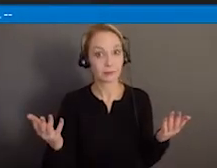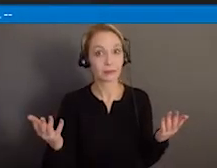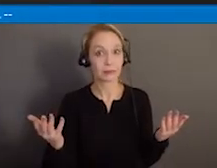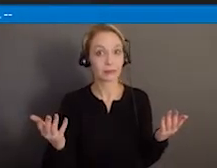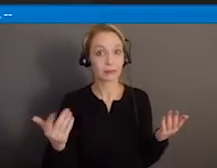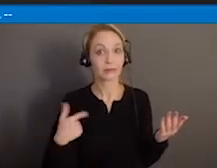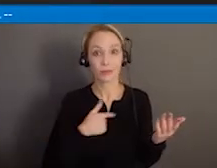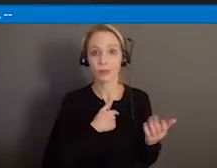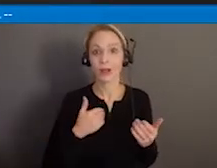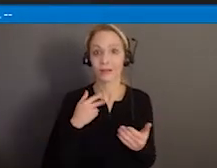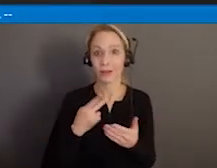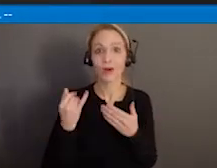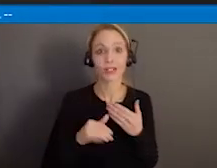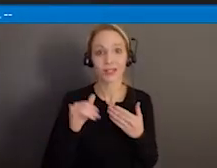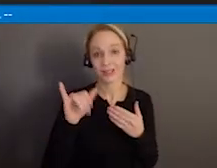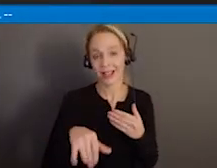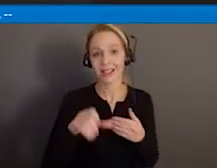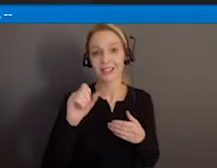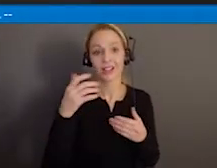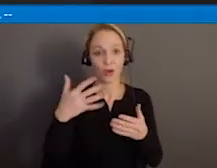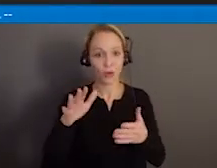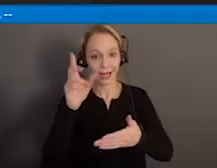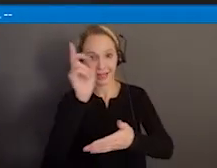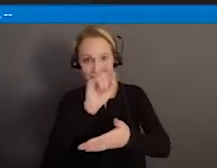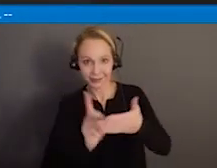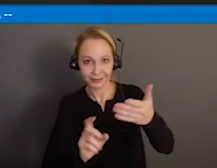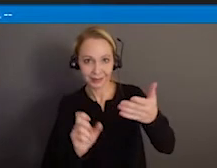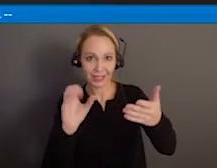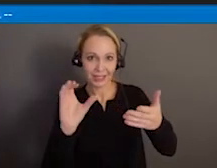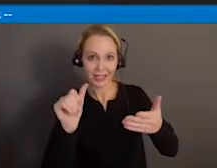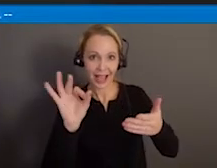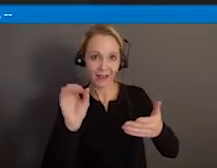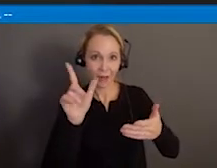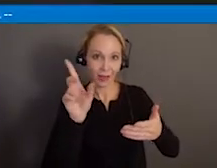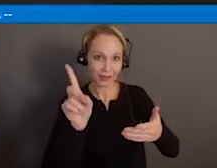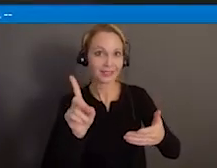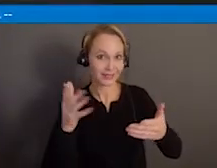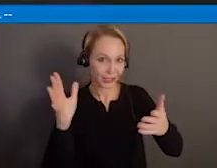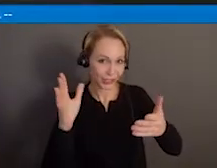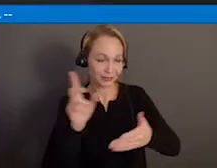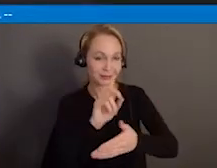VOILA, WE HAVE A PRODUCT THAT IS SCAFFOLDED OUT AND